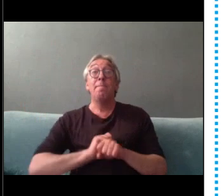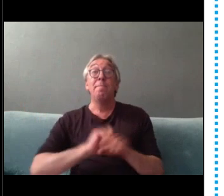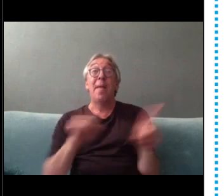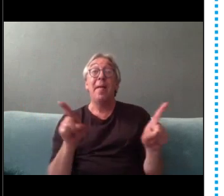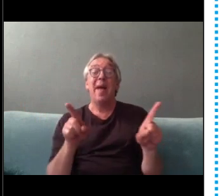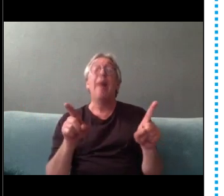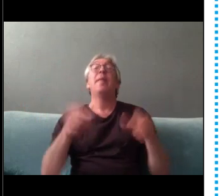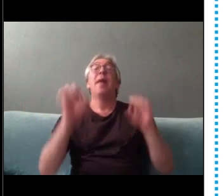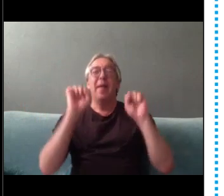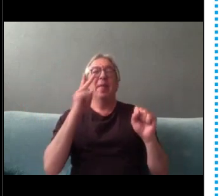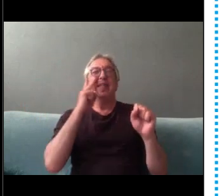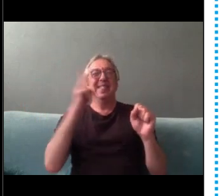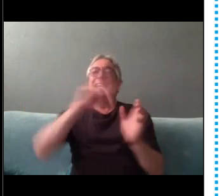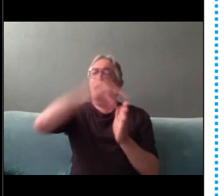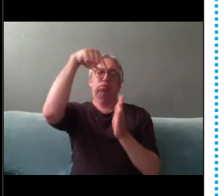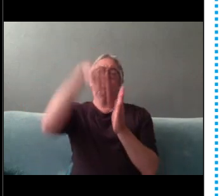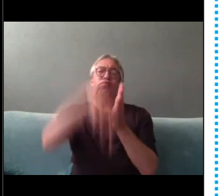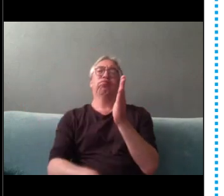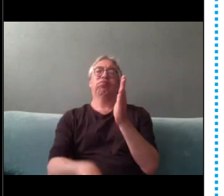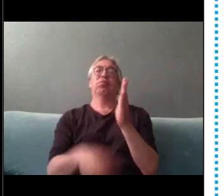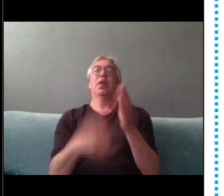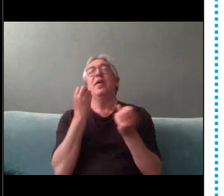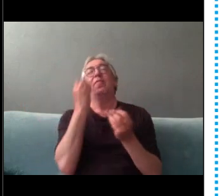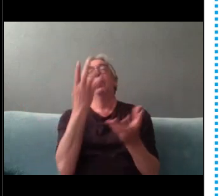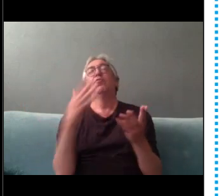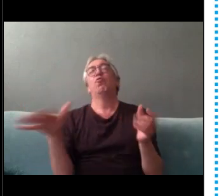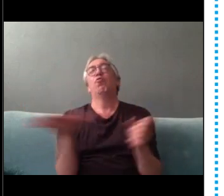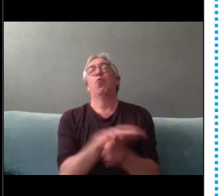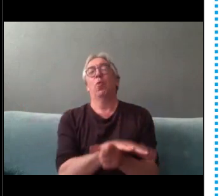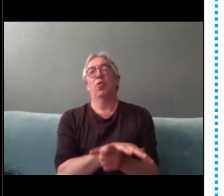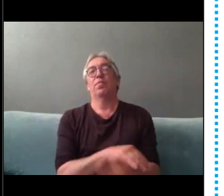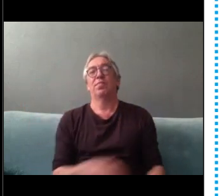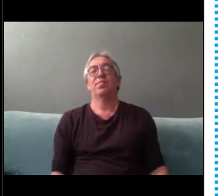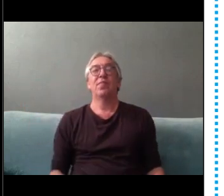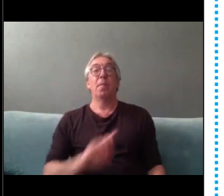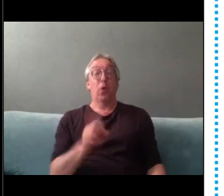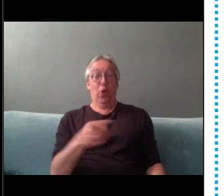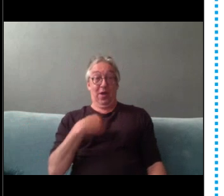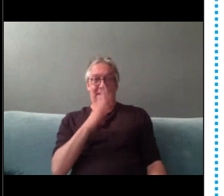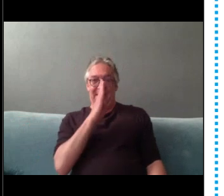but we can't put you on it, you have to receive this via the official member organization.